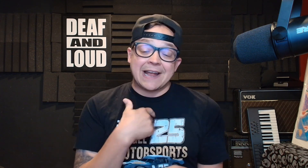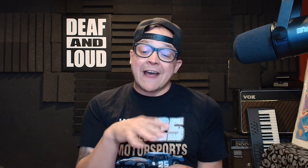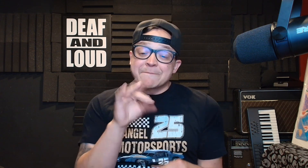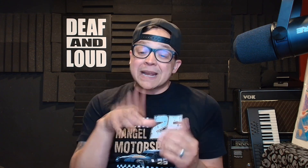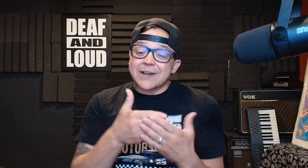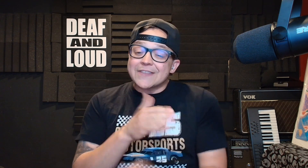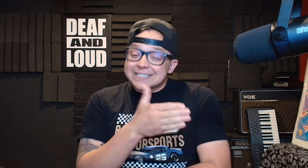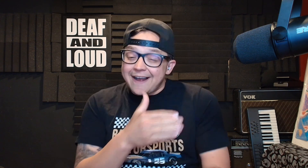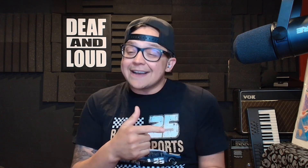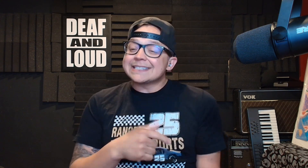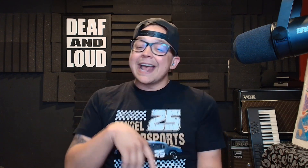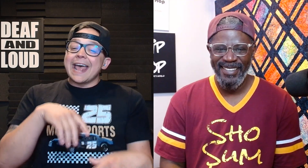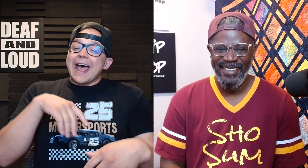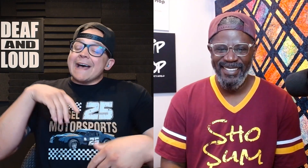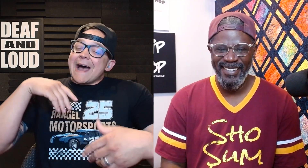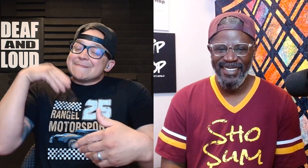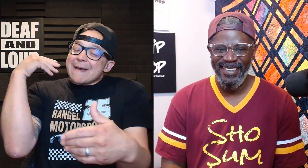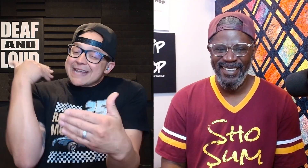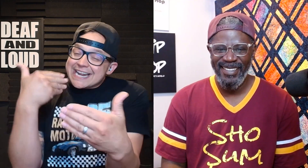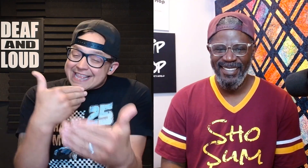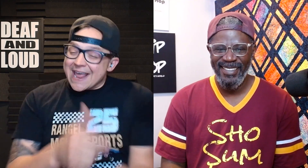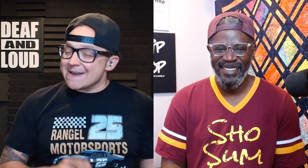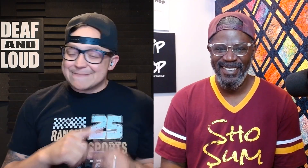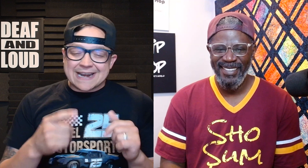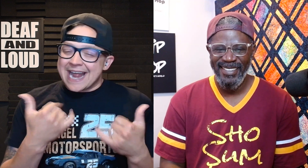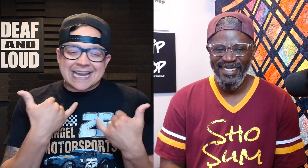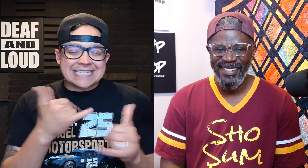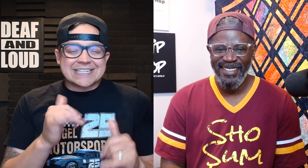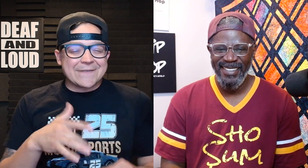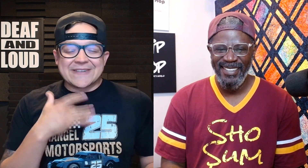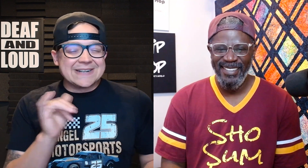I picked all the songs. I'm getting there, I still feel